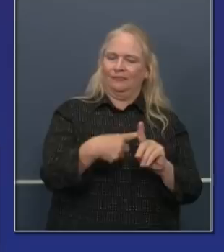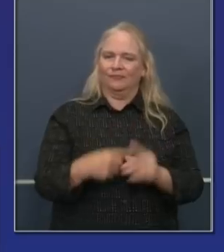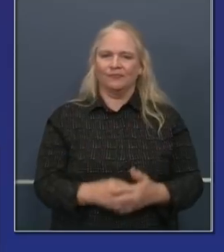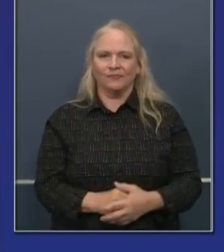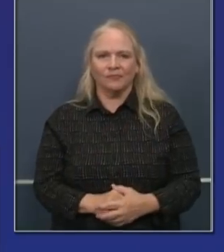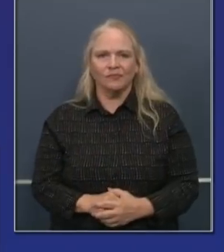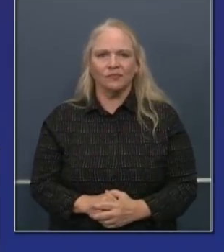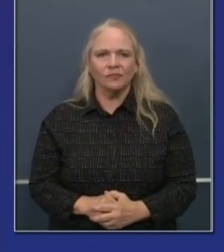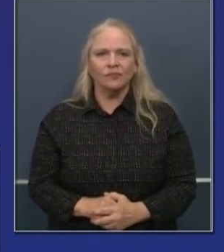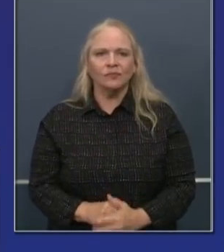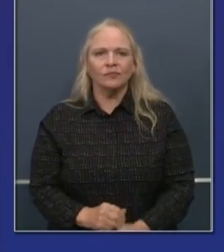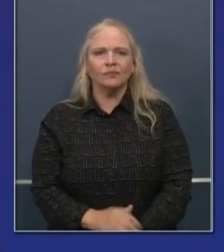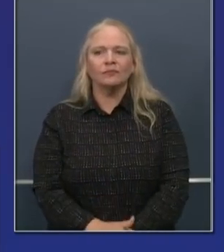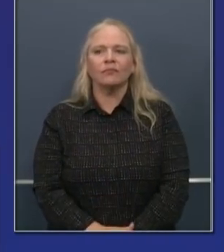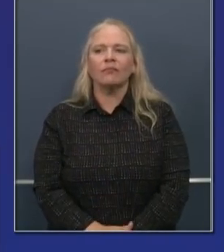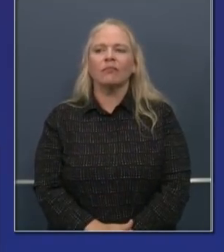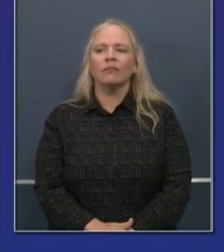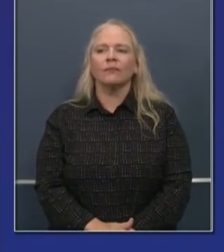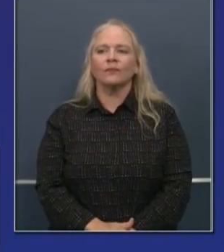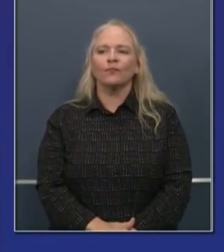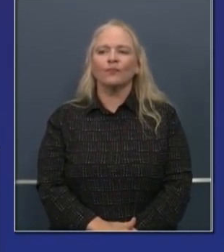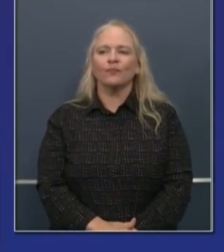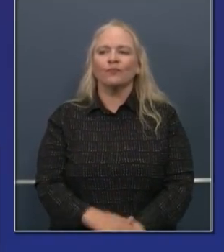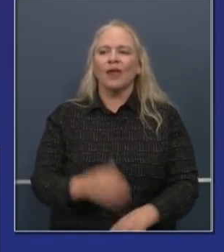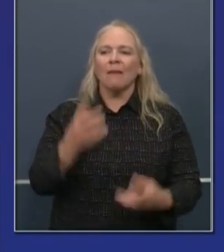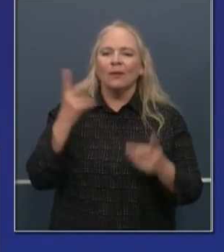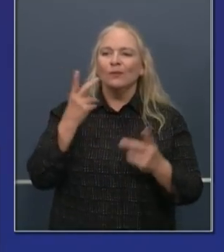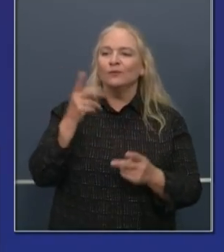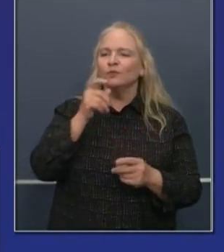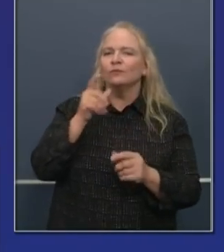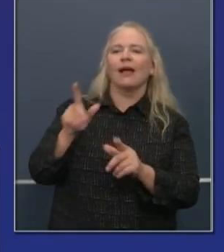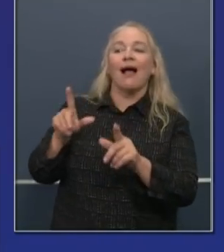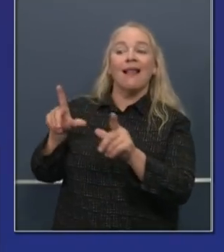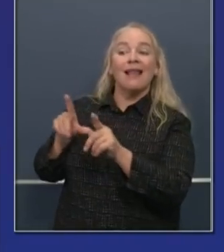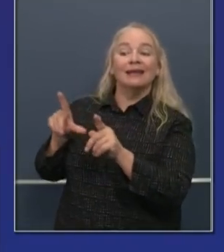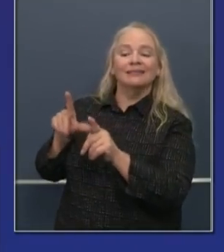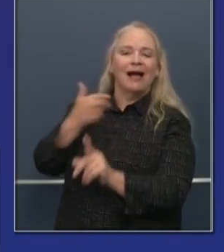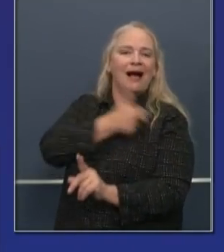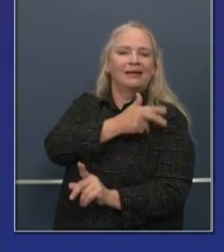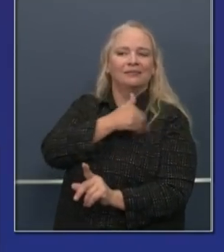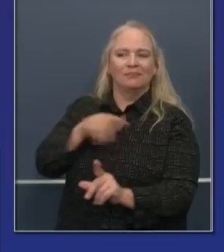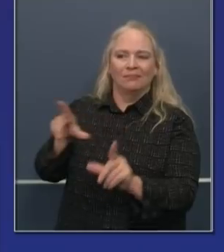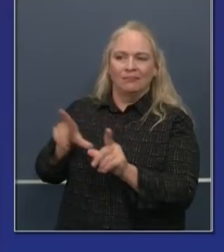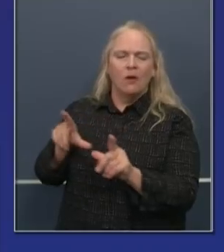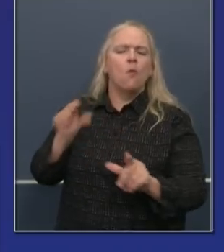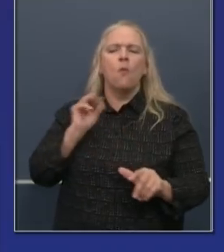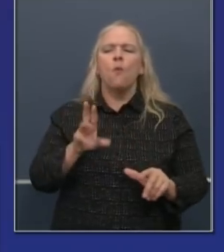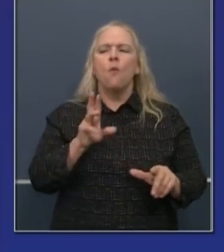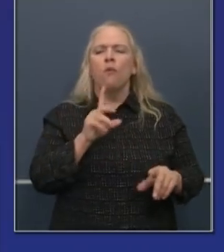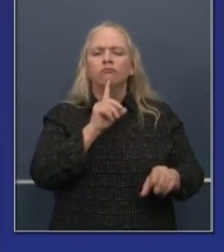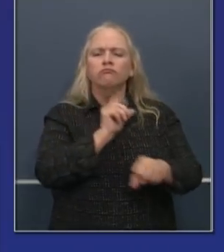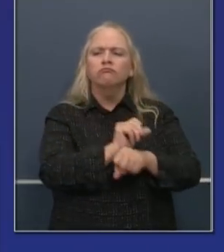OF THE STATE OF CALIFORNIA AND 6, 485 AND REPRESENTS 8.7% OF THE TOTAL NUMBER OF INDIVIDUALS